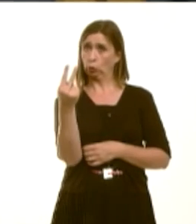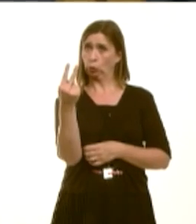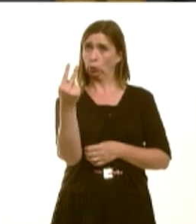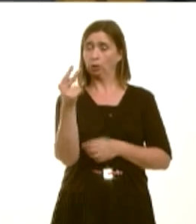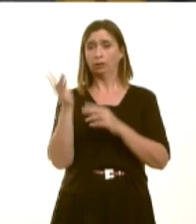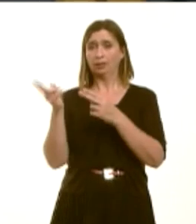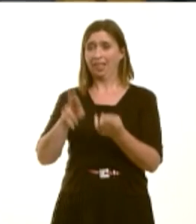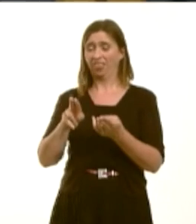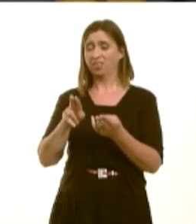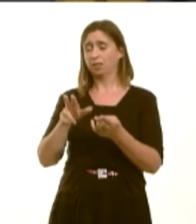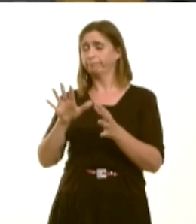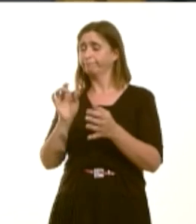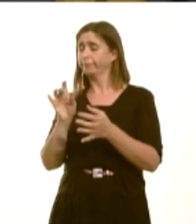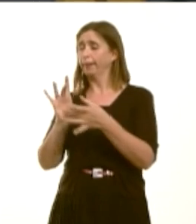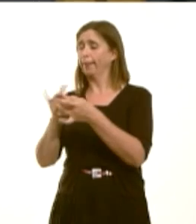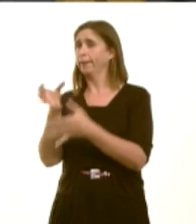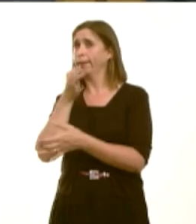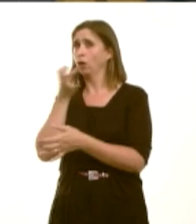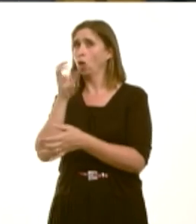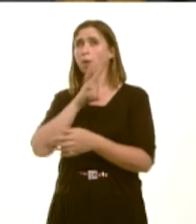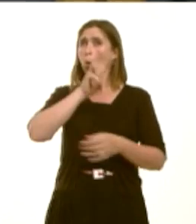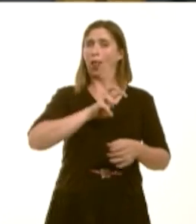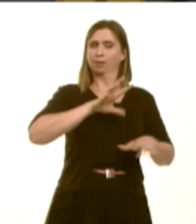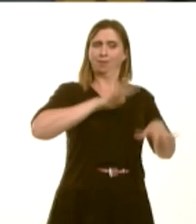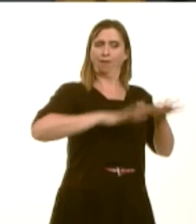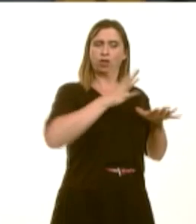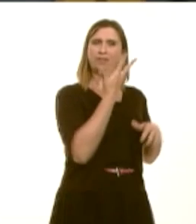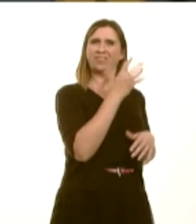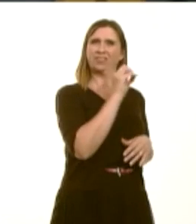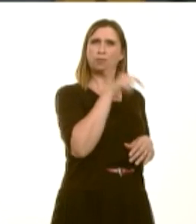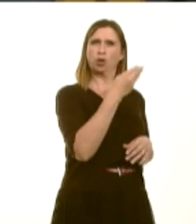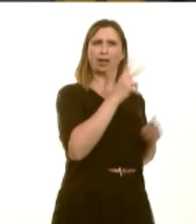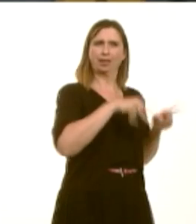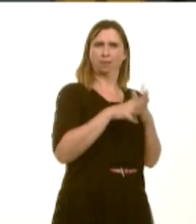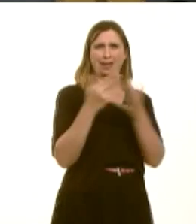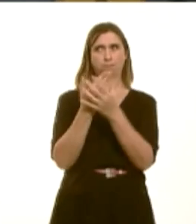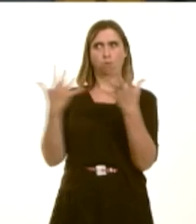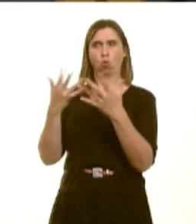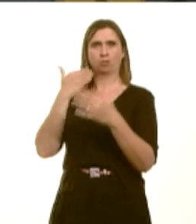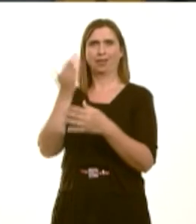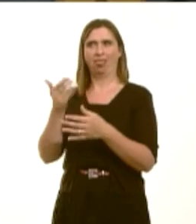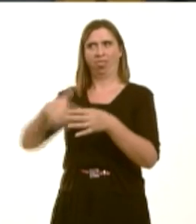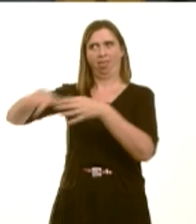Cynon Taf, as opposed to a Welsh average of 50.9 deaths. In this context, what consideration